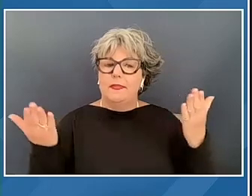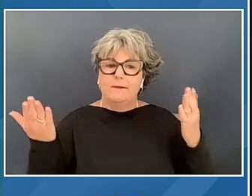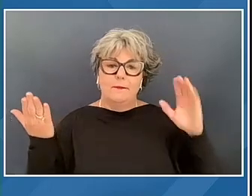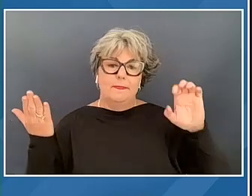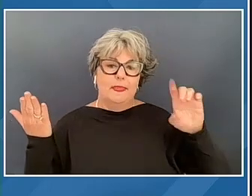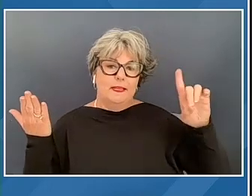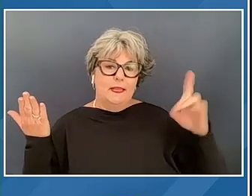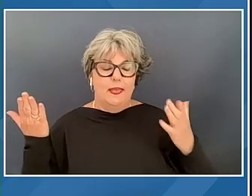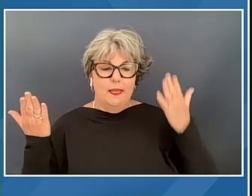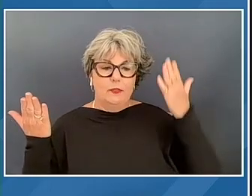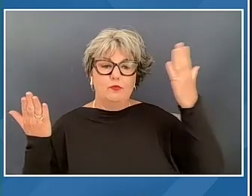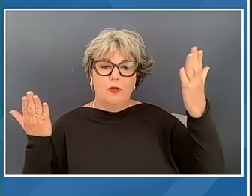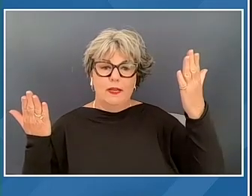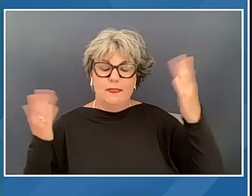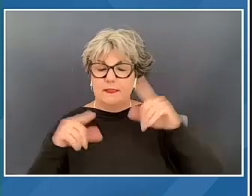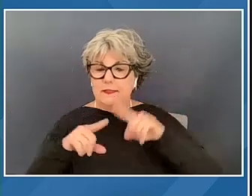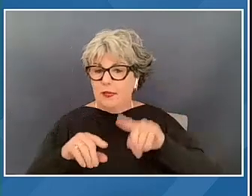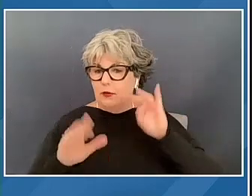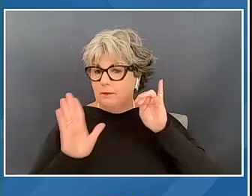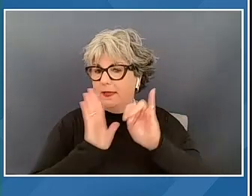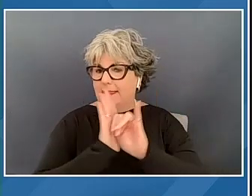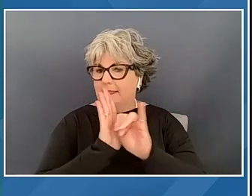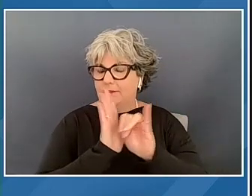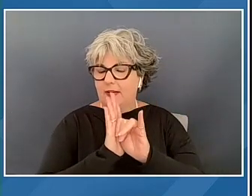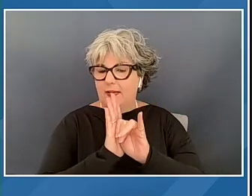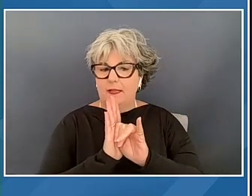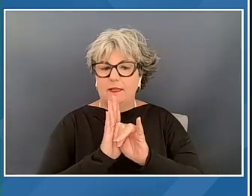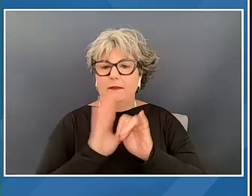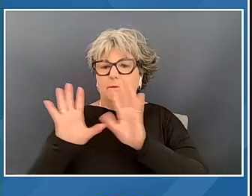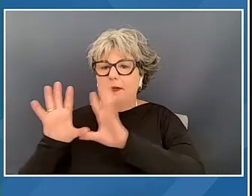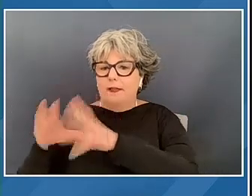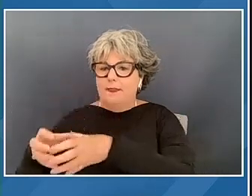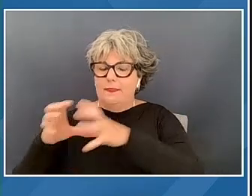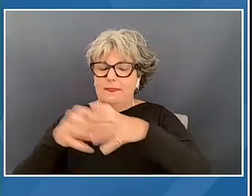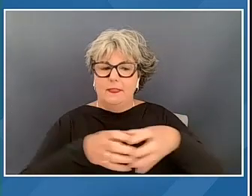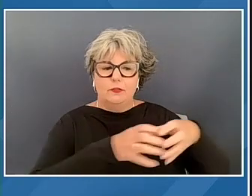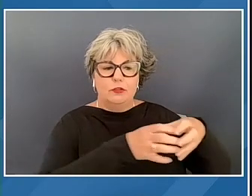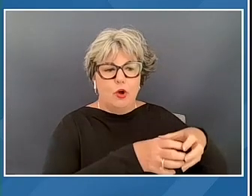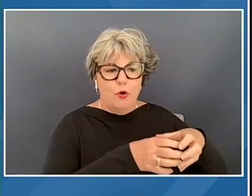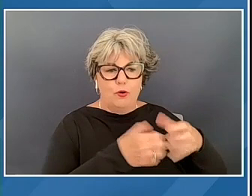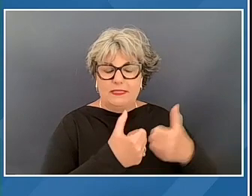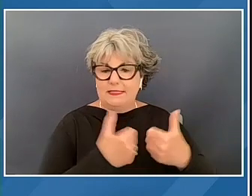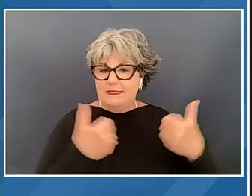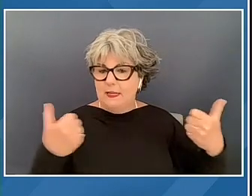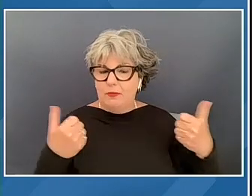who could be identified by these cohorts separately. I'd like to make a point, g